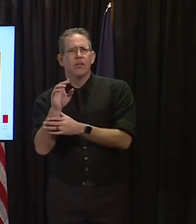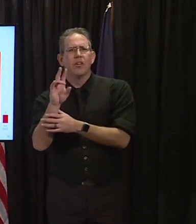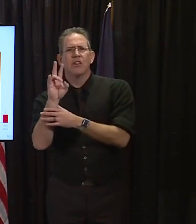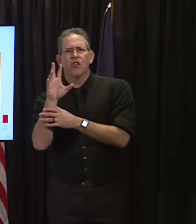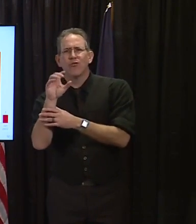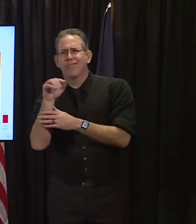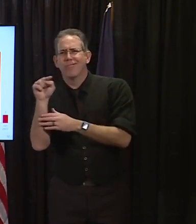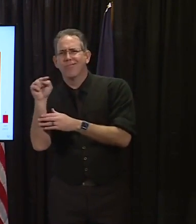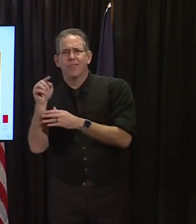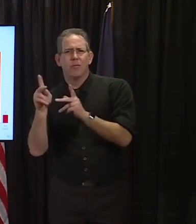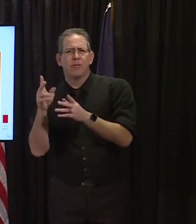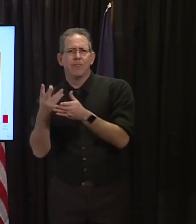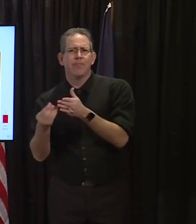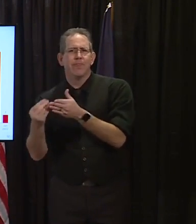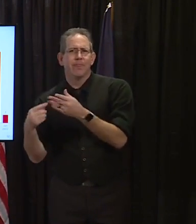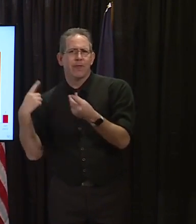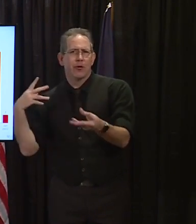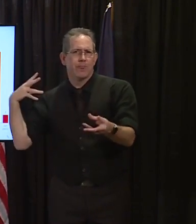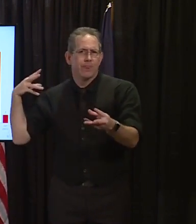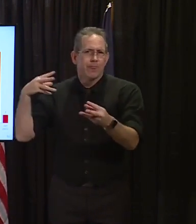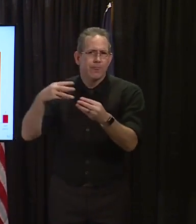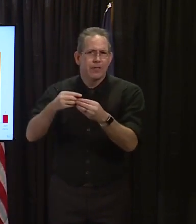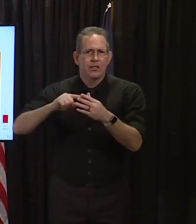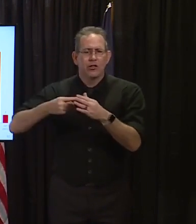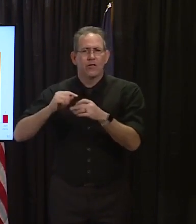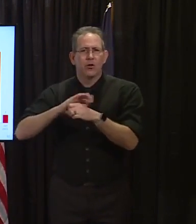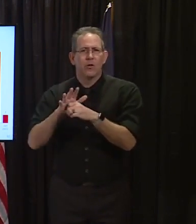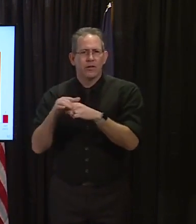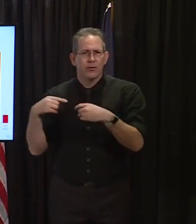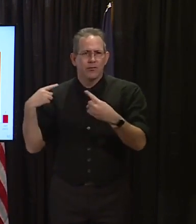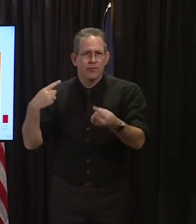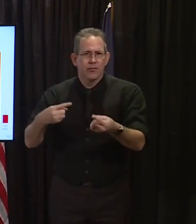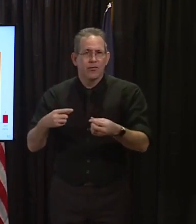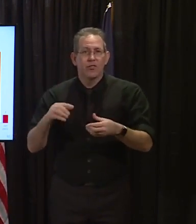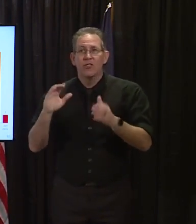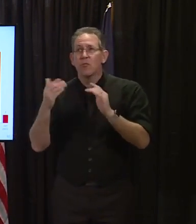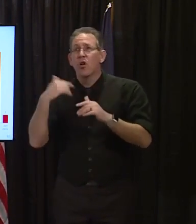again, something for us to to appreciate, again, largely treatable to